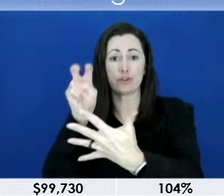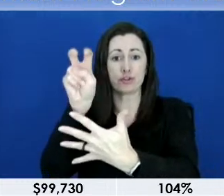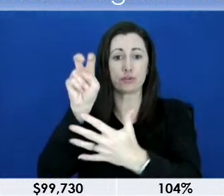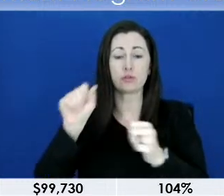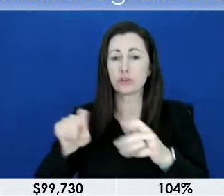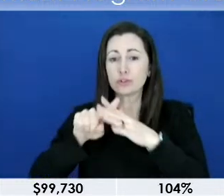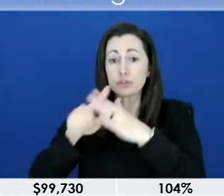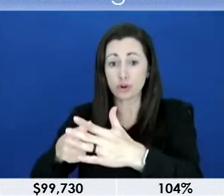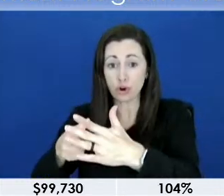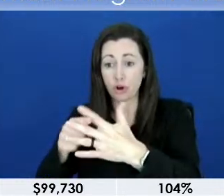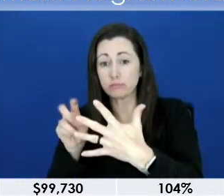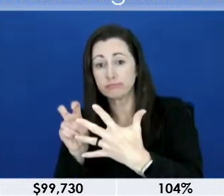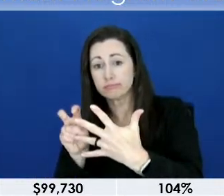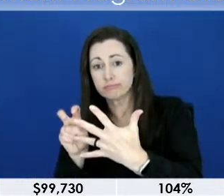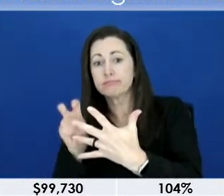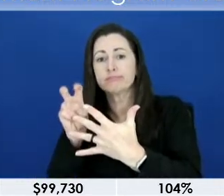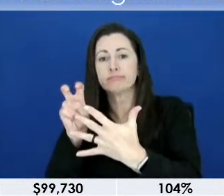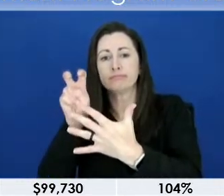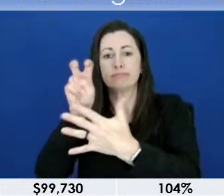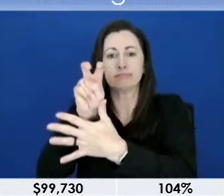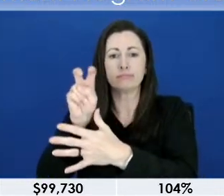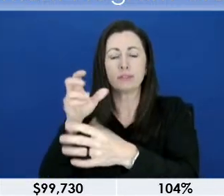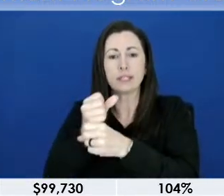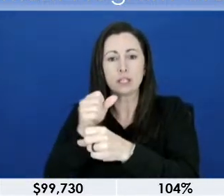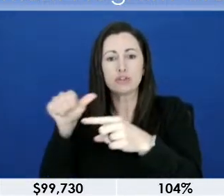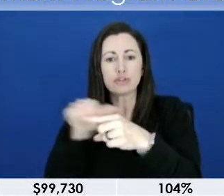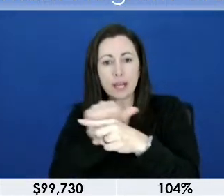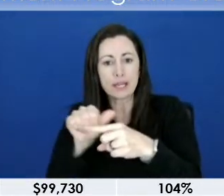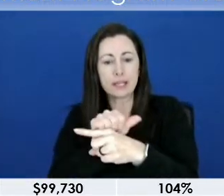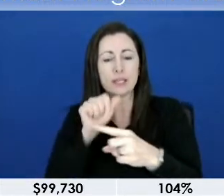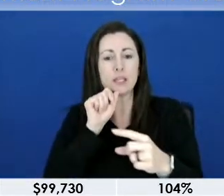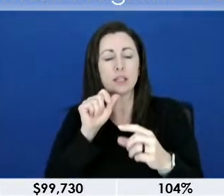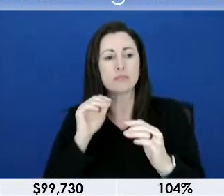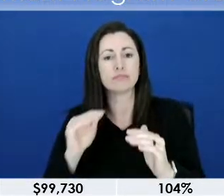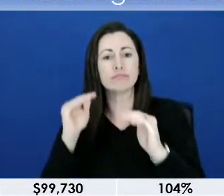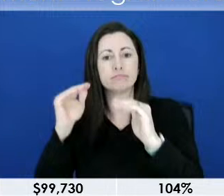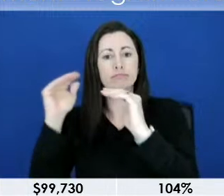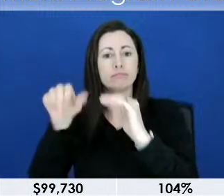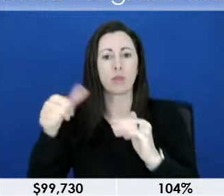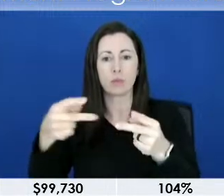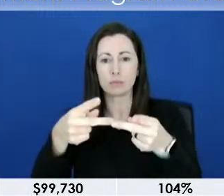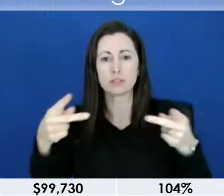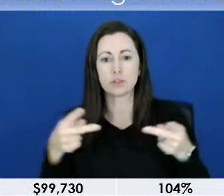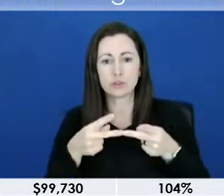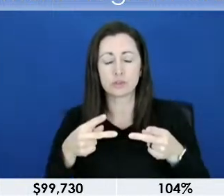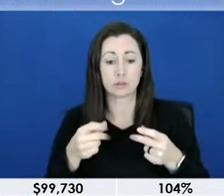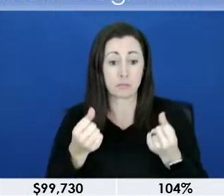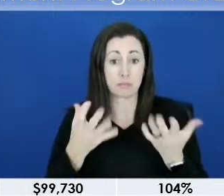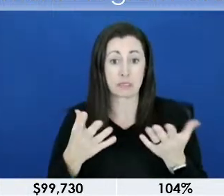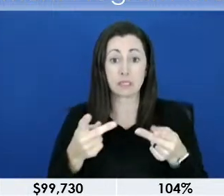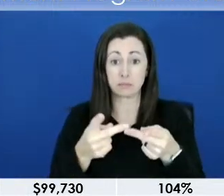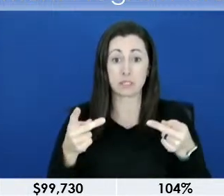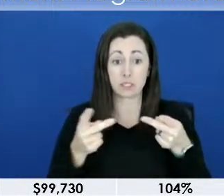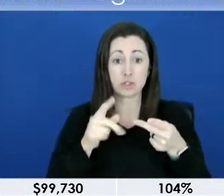LADDER THAT ONE COULD START AT A CERTAIN PLACE IN THE COMPANY AND